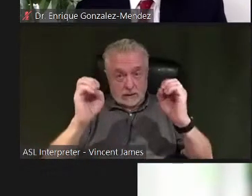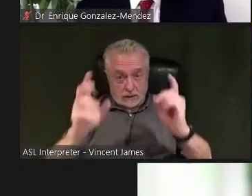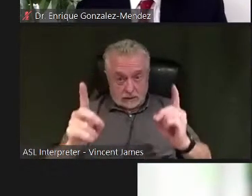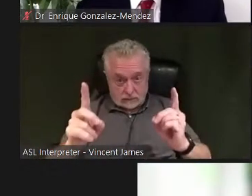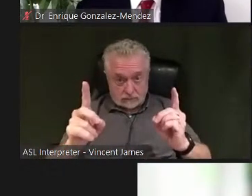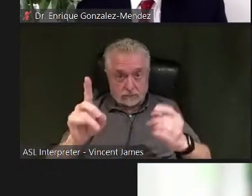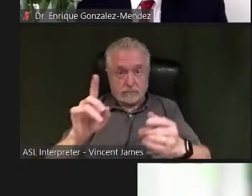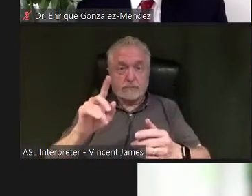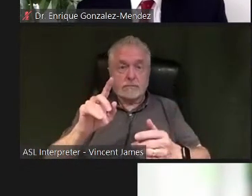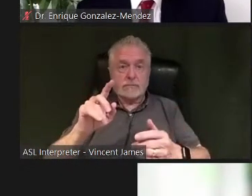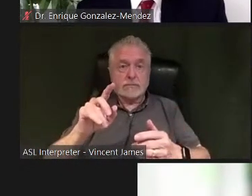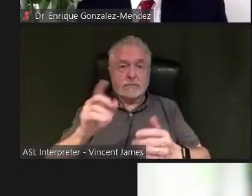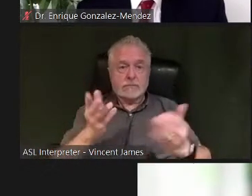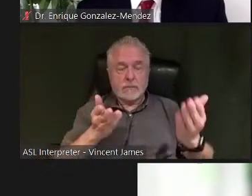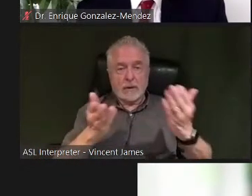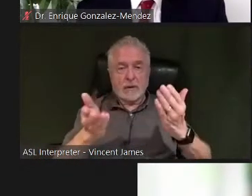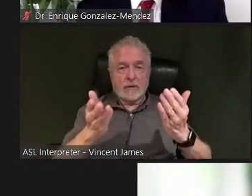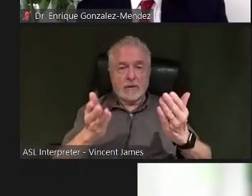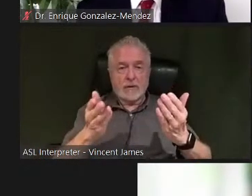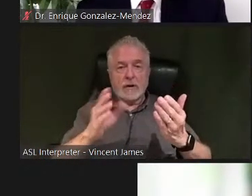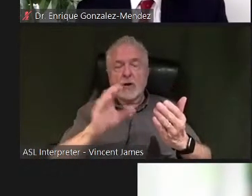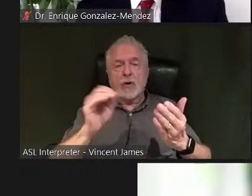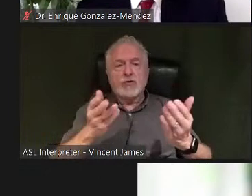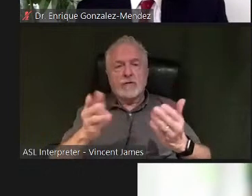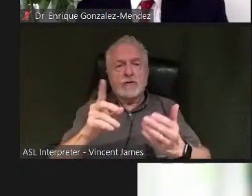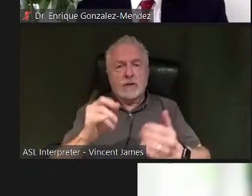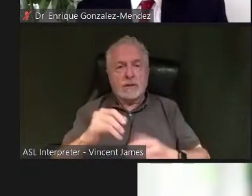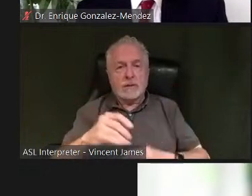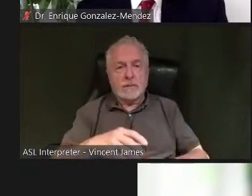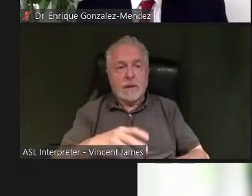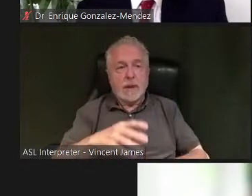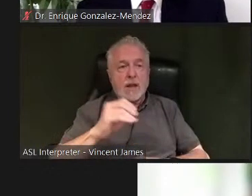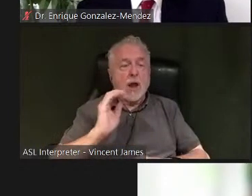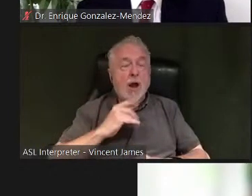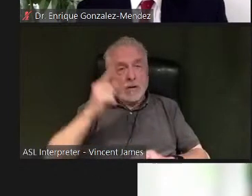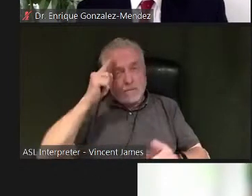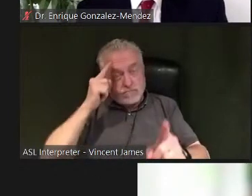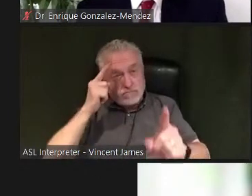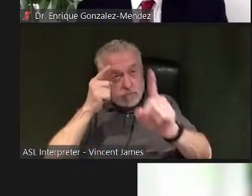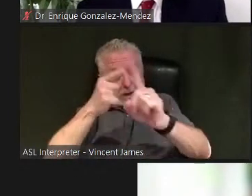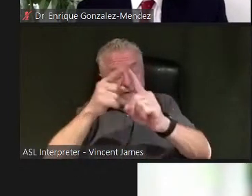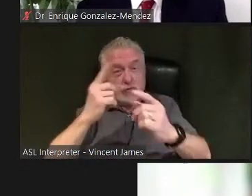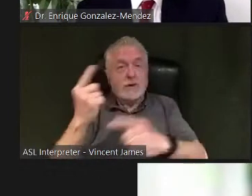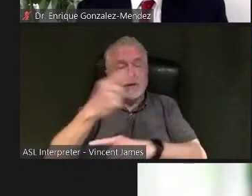the service, the public health service, and our objective today is to about the